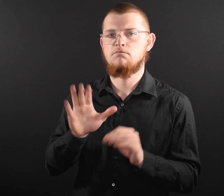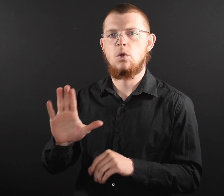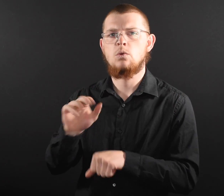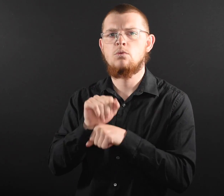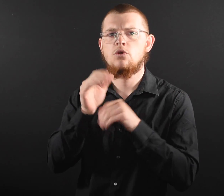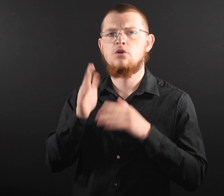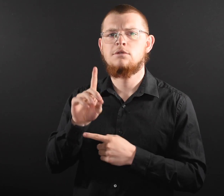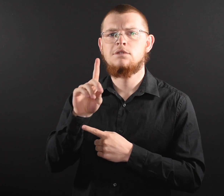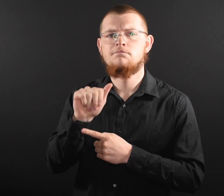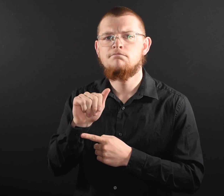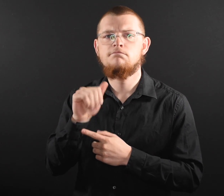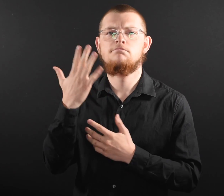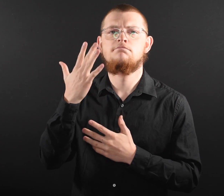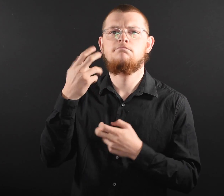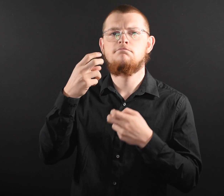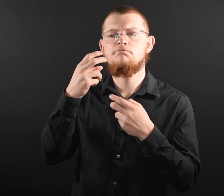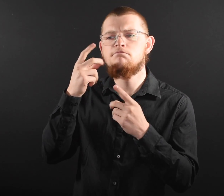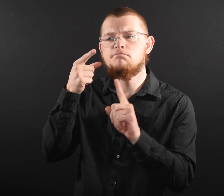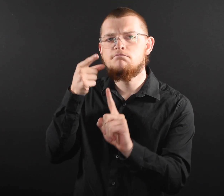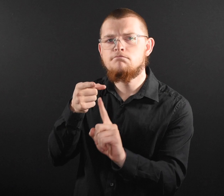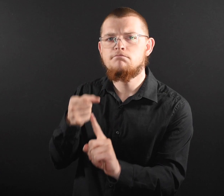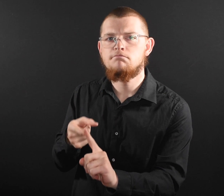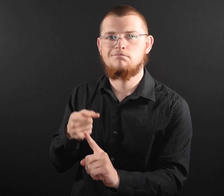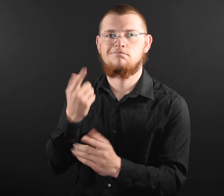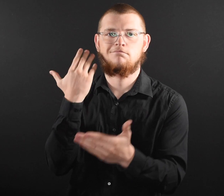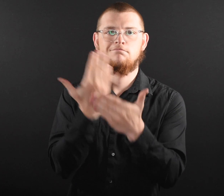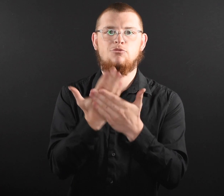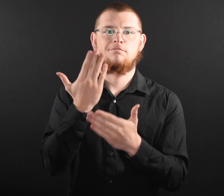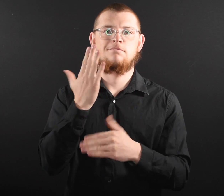that relate to verification of a worker's condition or disability.